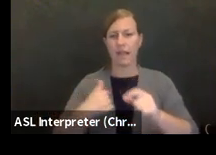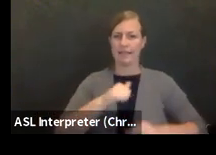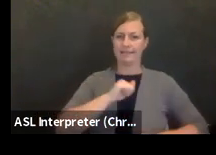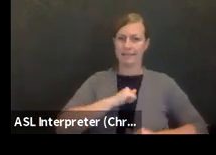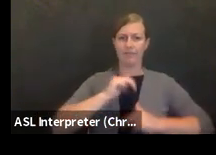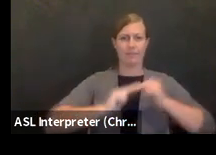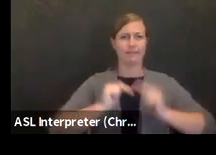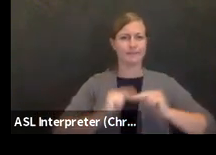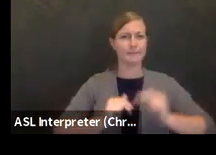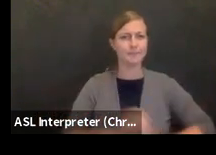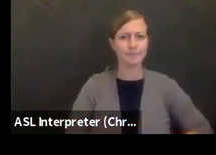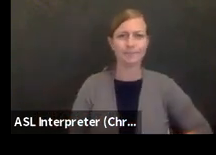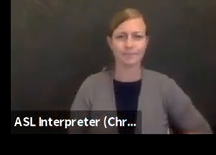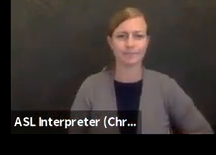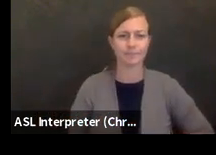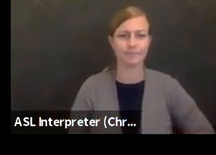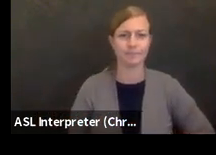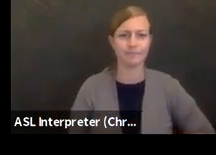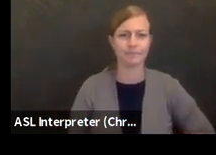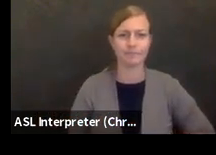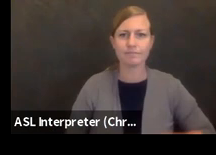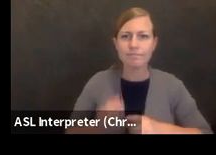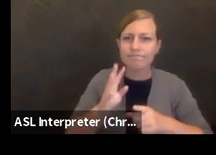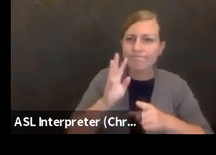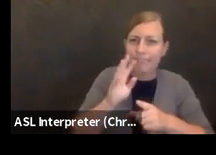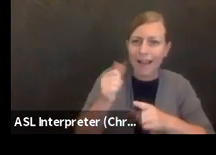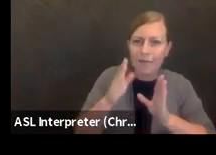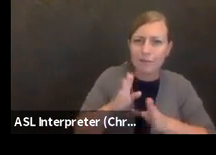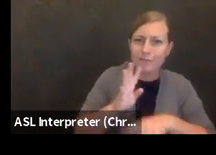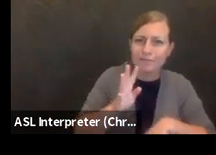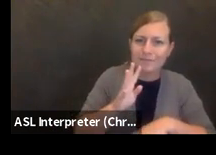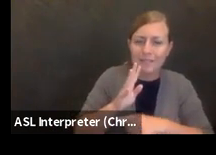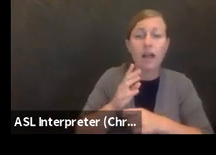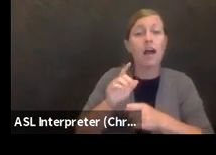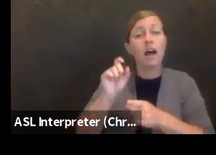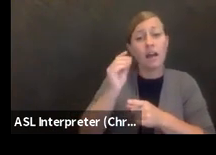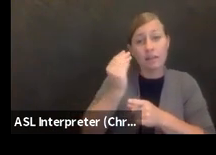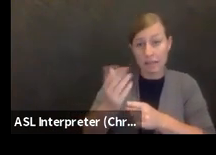ESD 112-- Kristina Wambold: Right. ESD 189 - Amy Colburn: Now move on. There's a question in the Q AMP. A here with